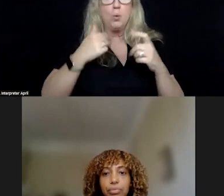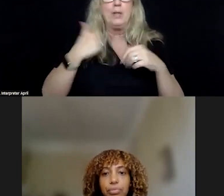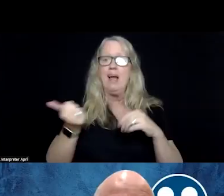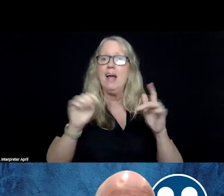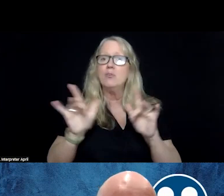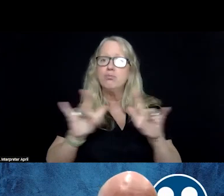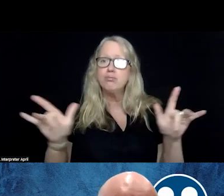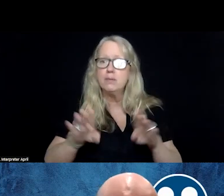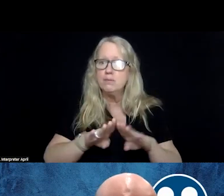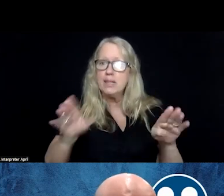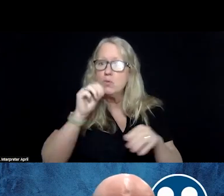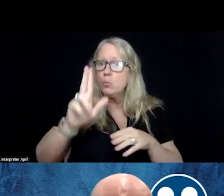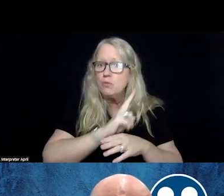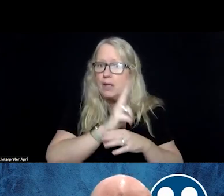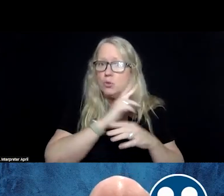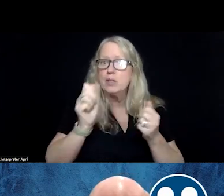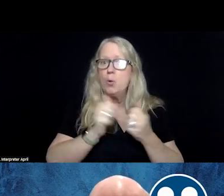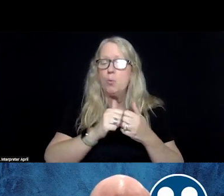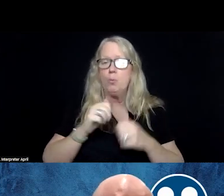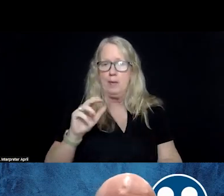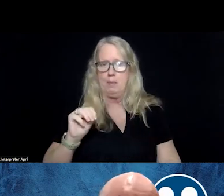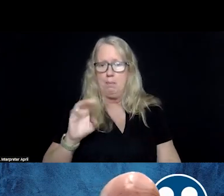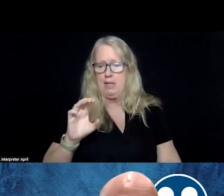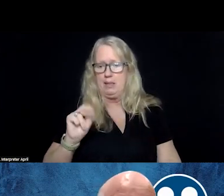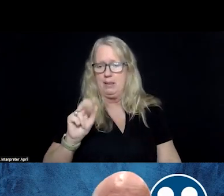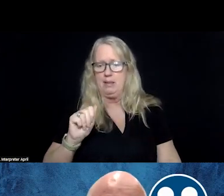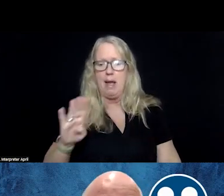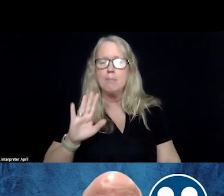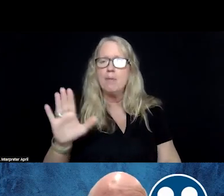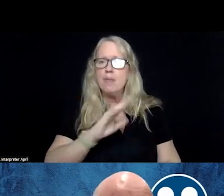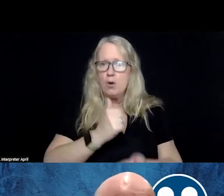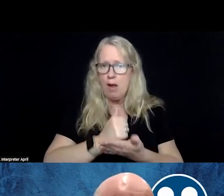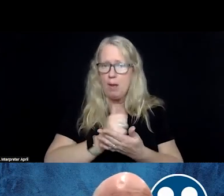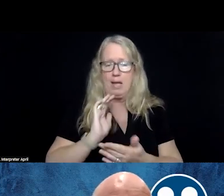WE WERE NOT USING AND WITH MCNABB'S HELP, WE WERE ABLE TO TAKE